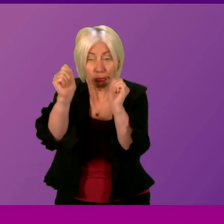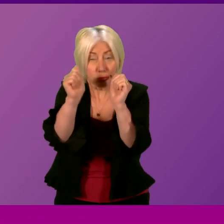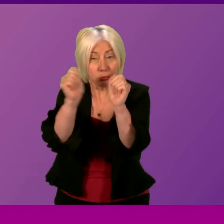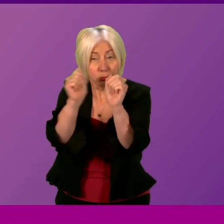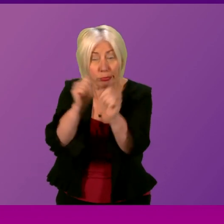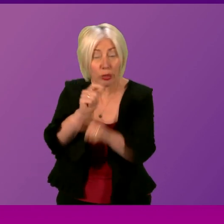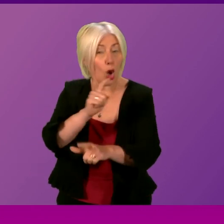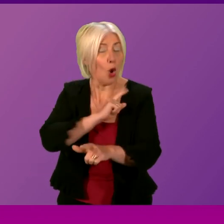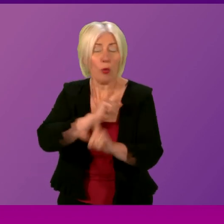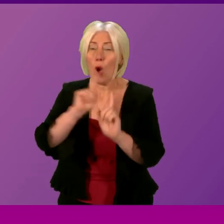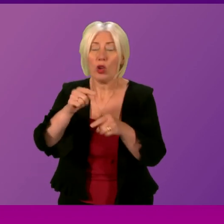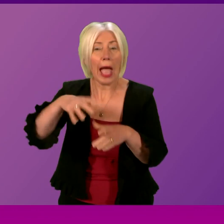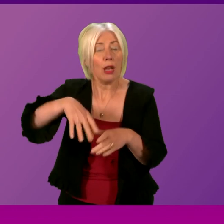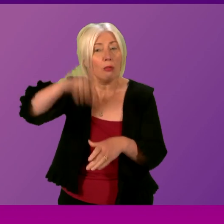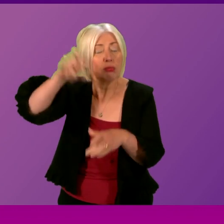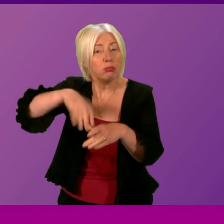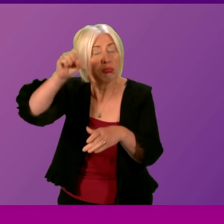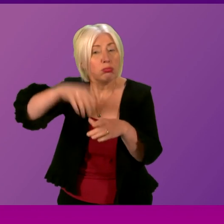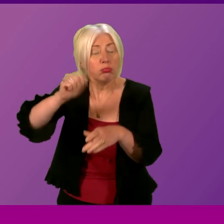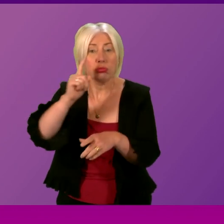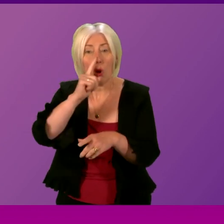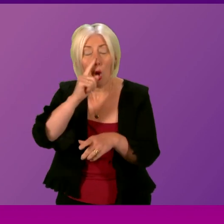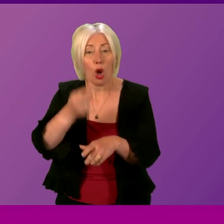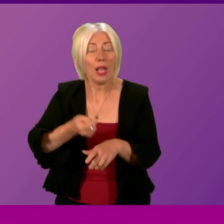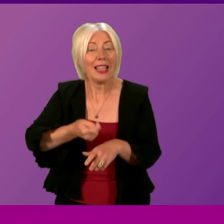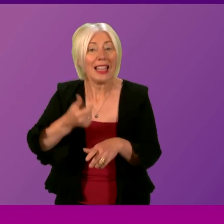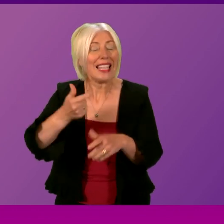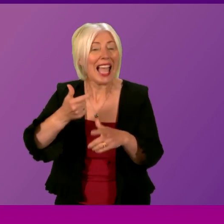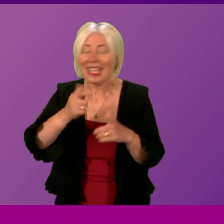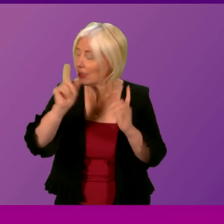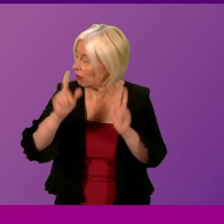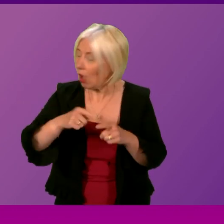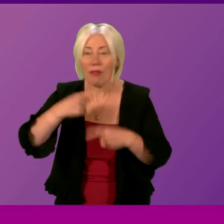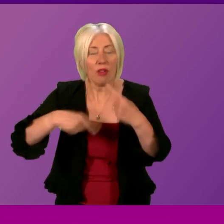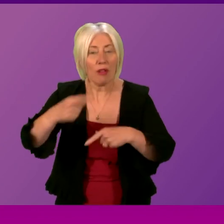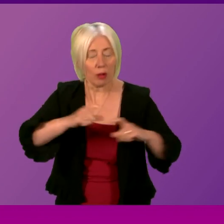extraction of fossil fuels is not consistent with Scotland’s ambitious climate obligations,